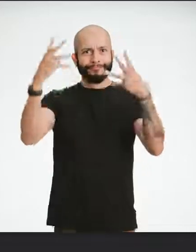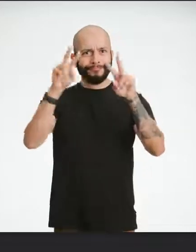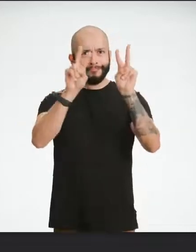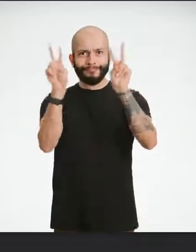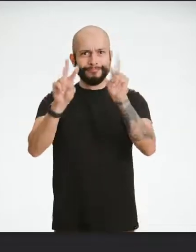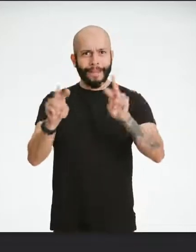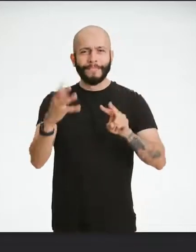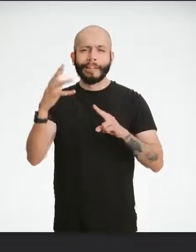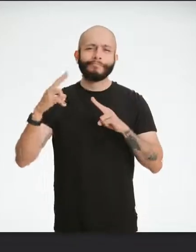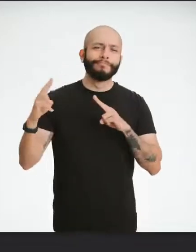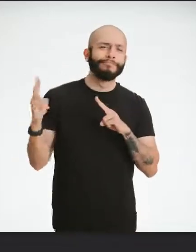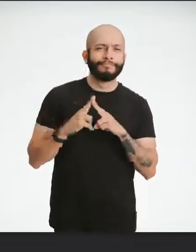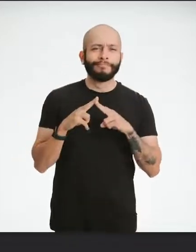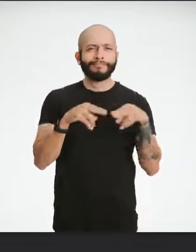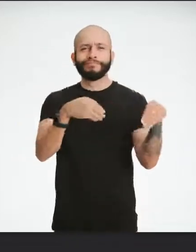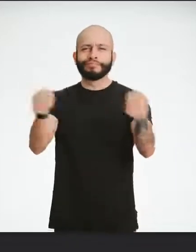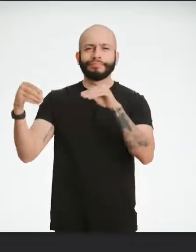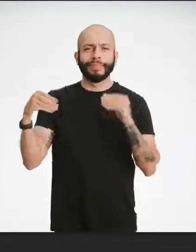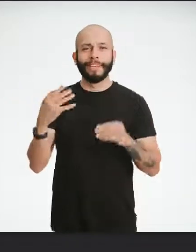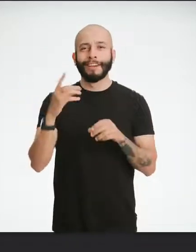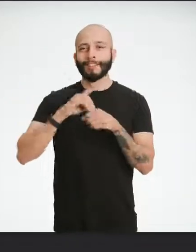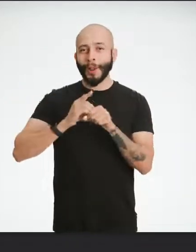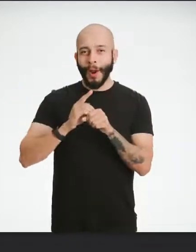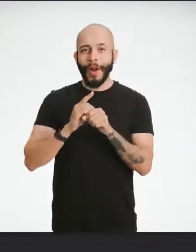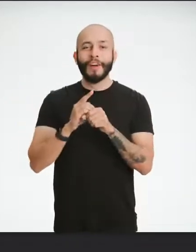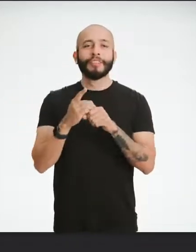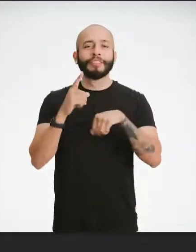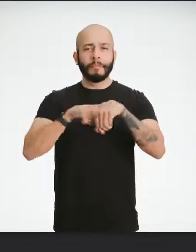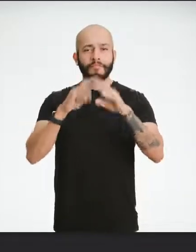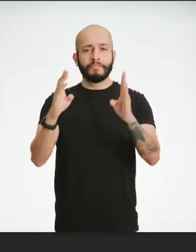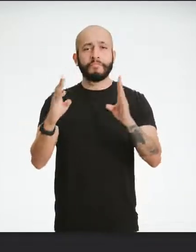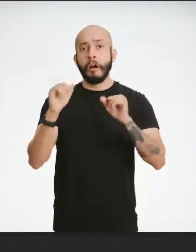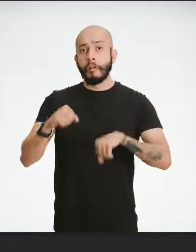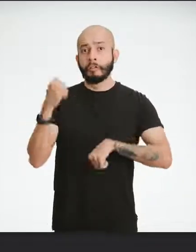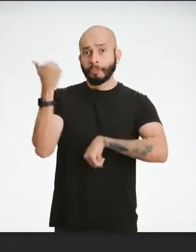donuts over a given period of time, like today or this week.